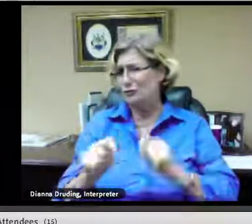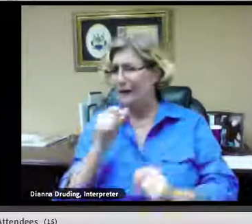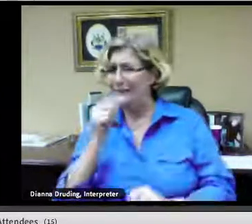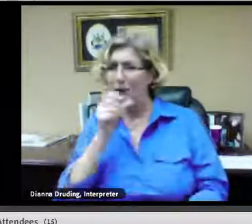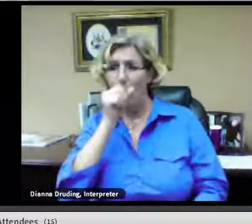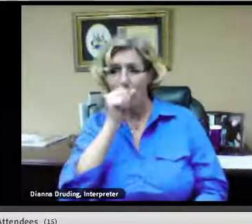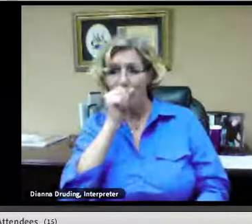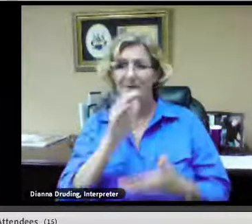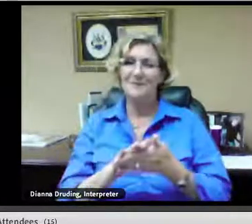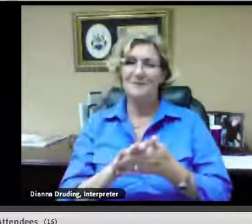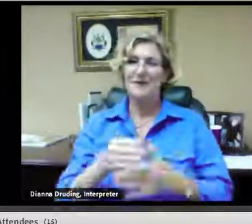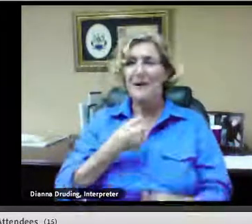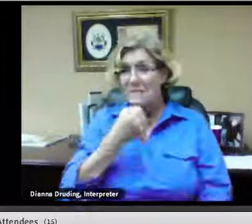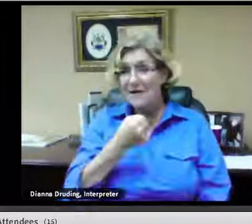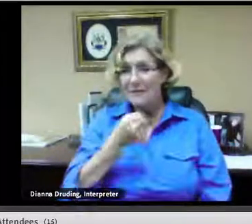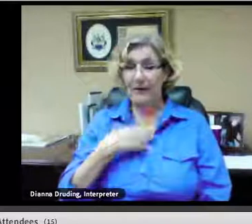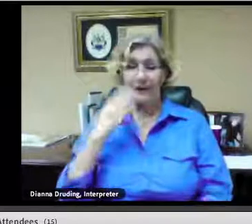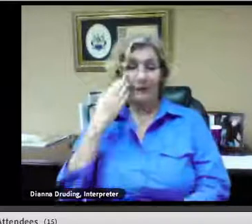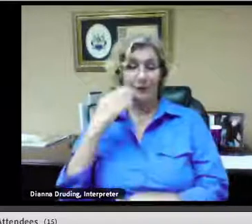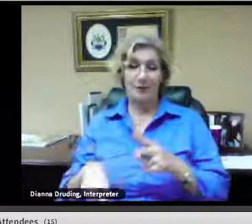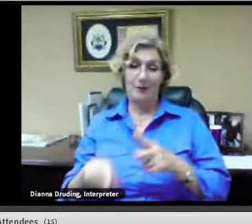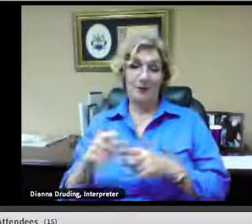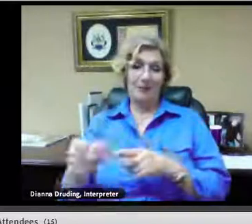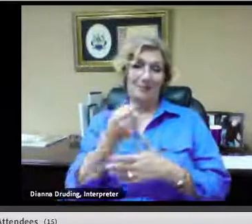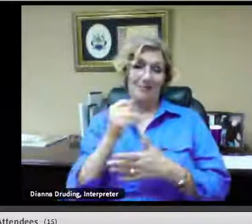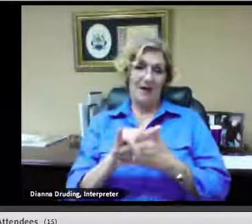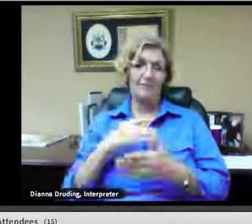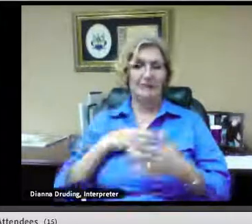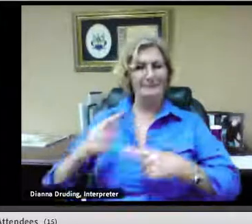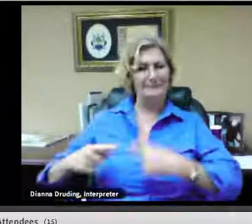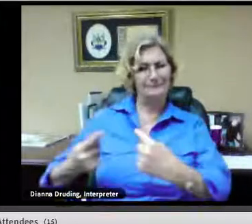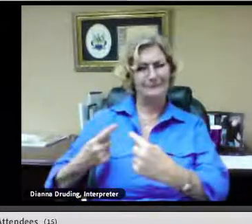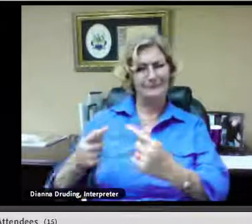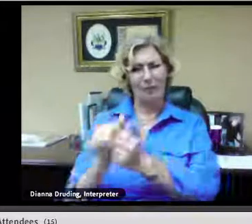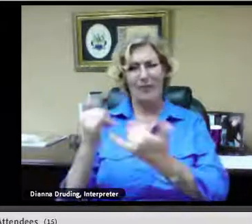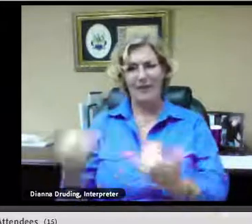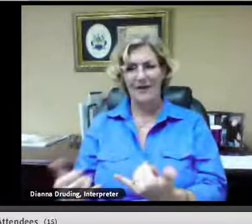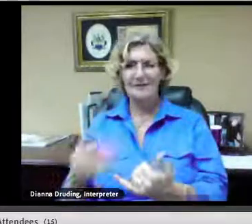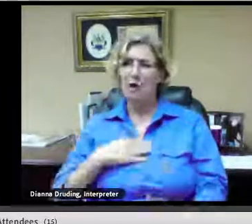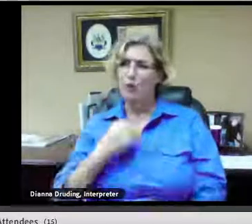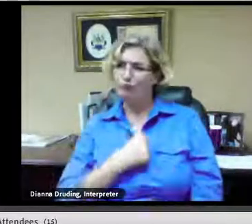but I've been kind of struggling with this. So the ease of which somebody can access your library